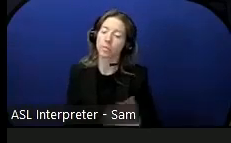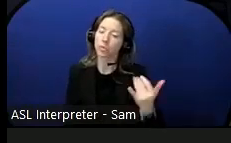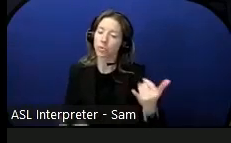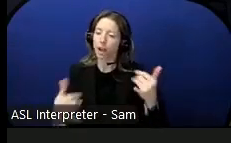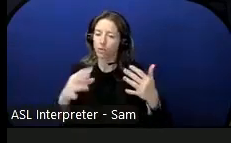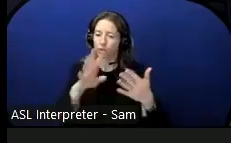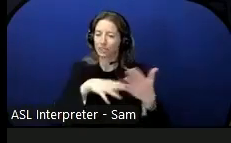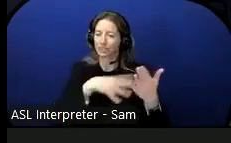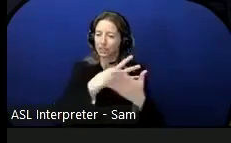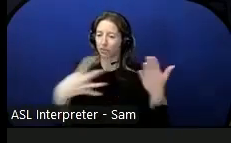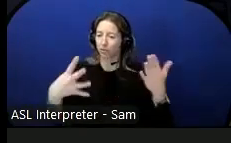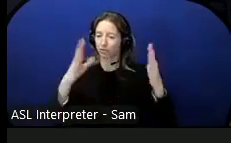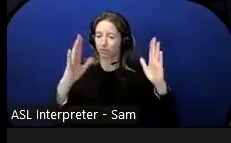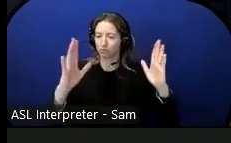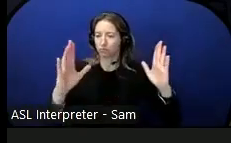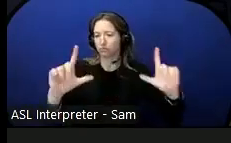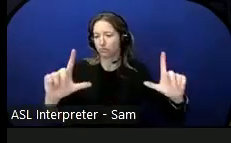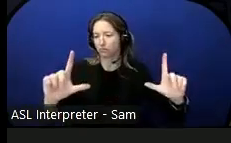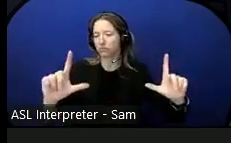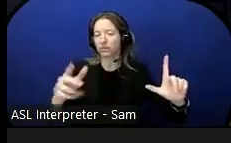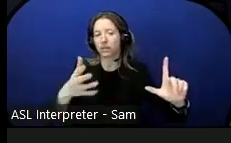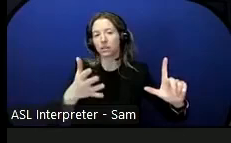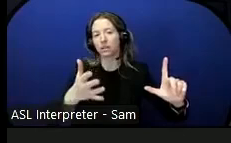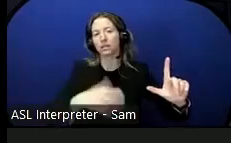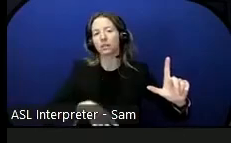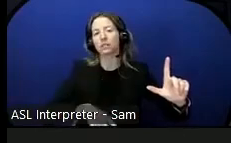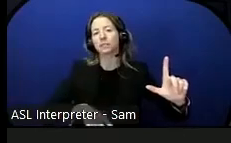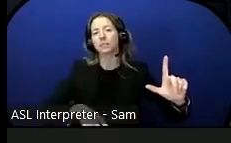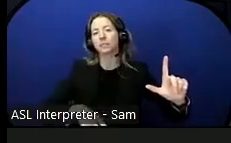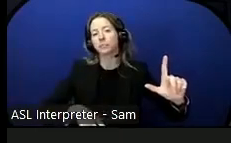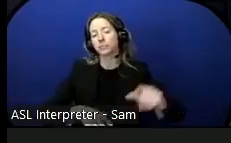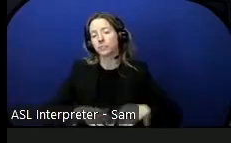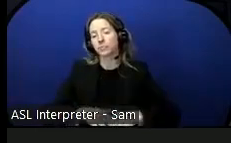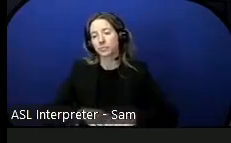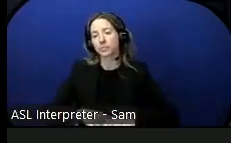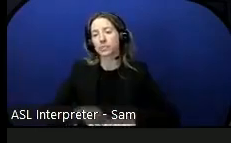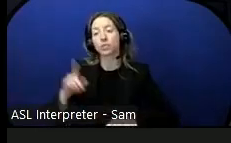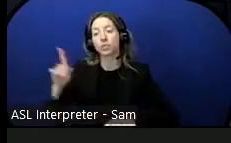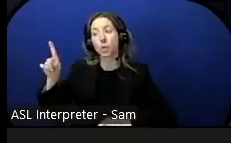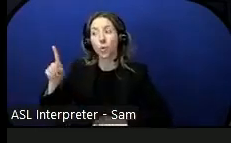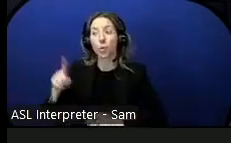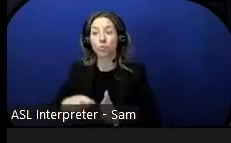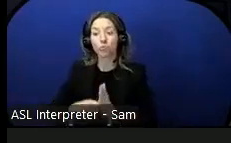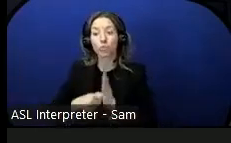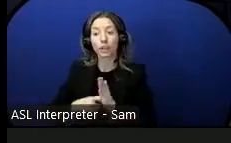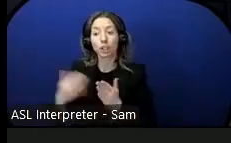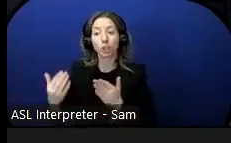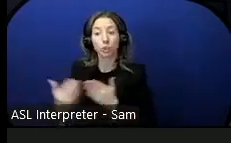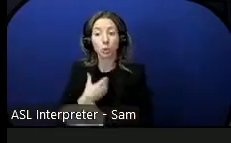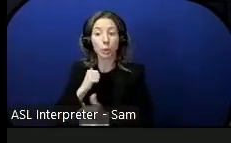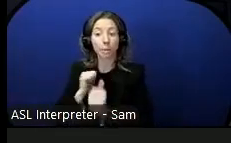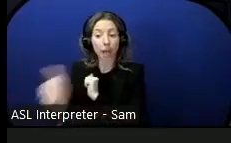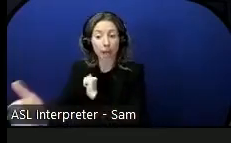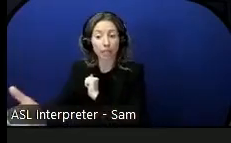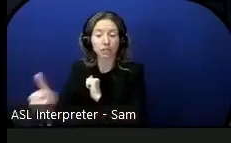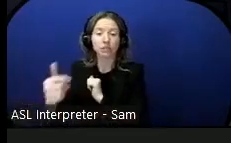that shows the compliance date for these regulations varying according to the size of the population